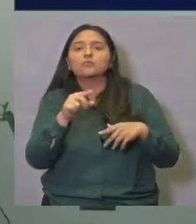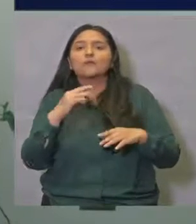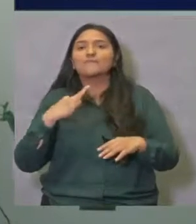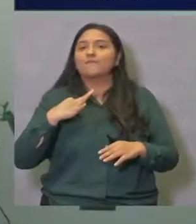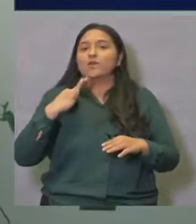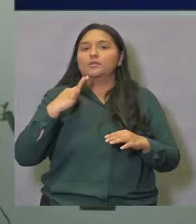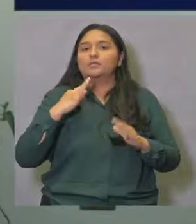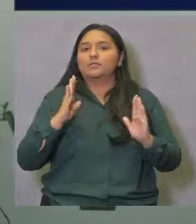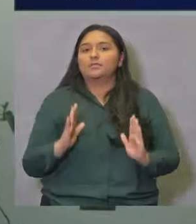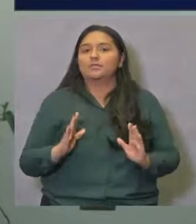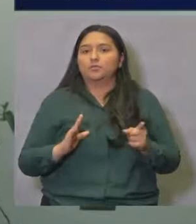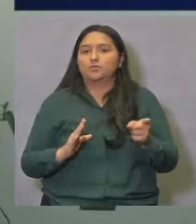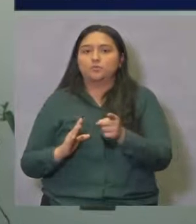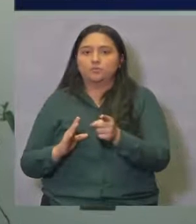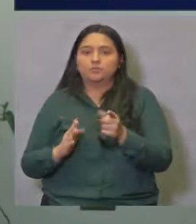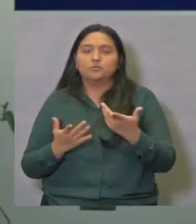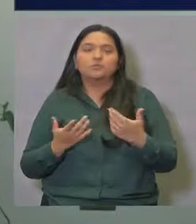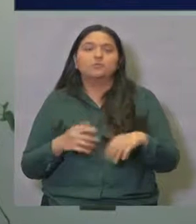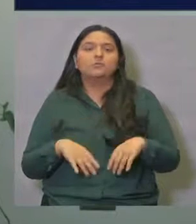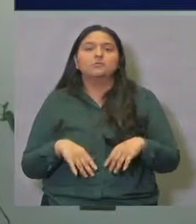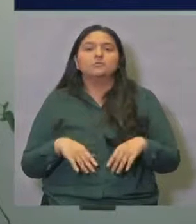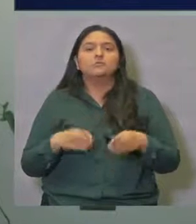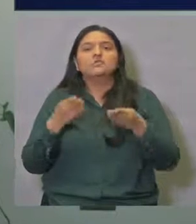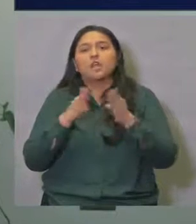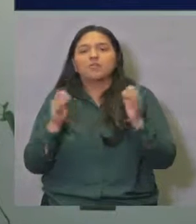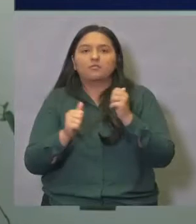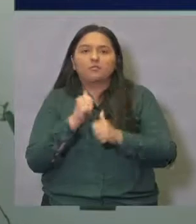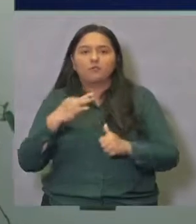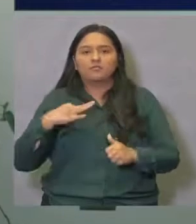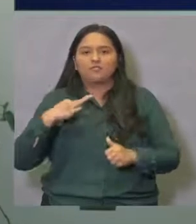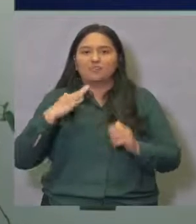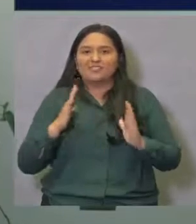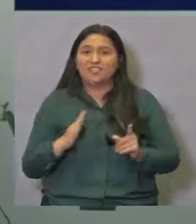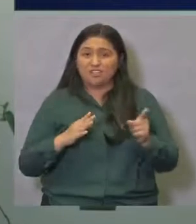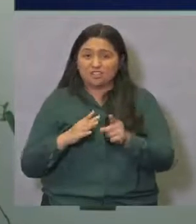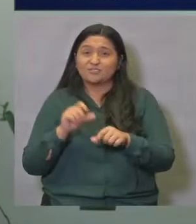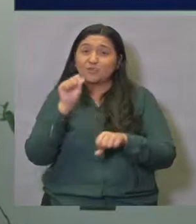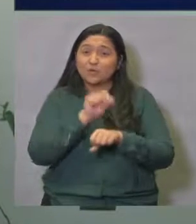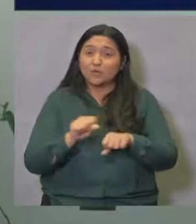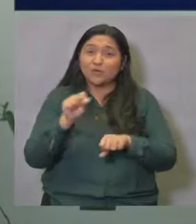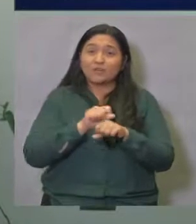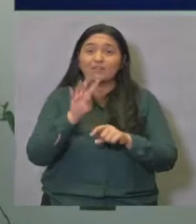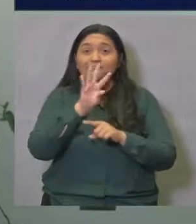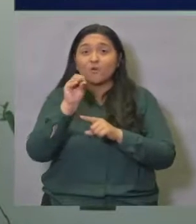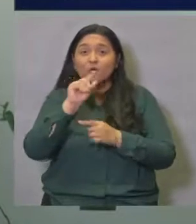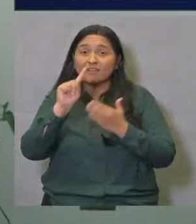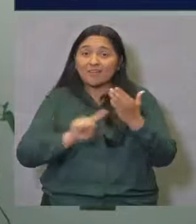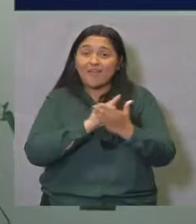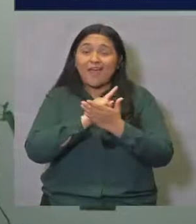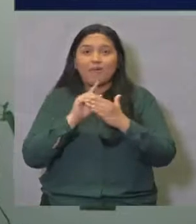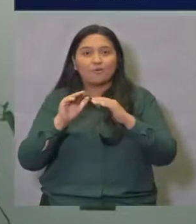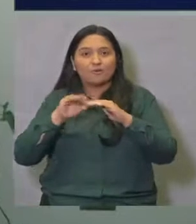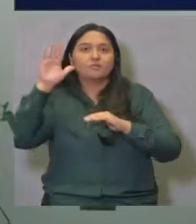WILL OFFER VACCINE TO PEOPLE WHO HAVE VOLUNTEERED WITH THIS.